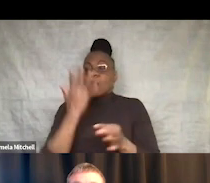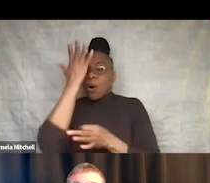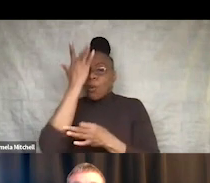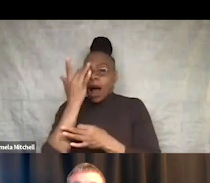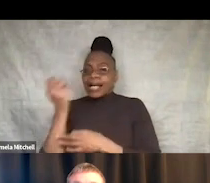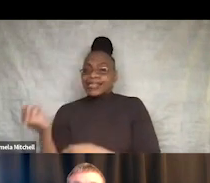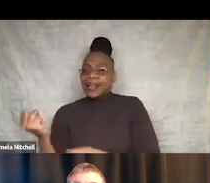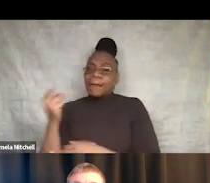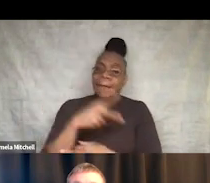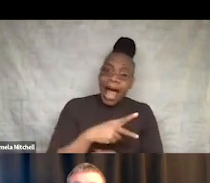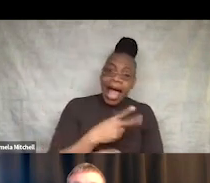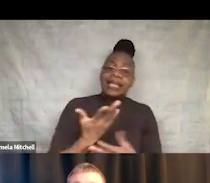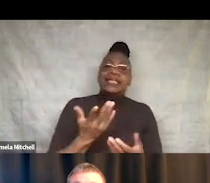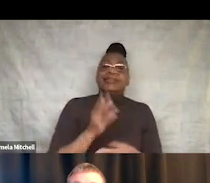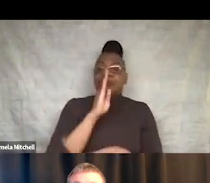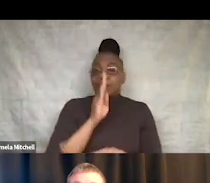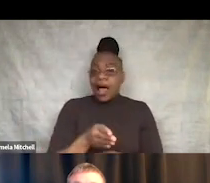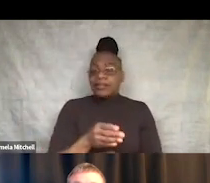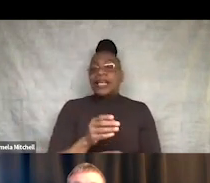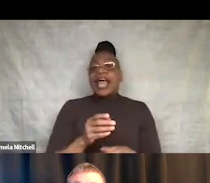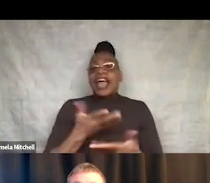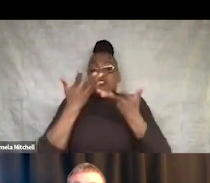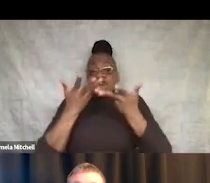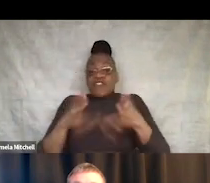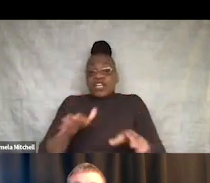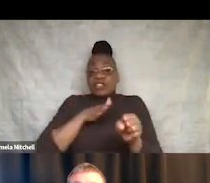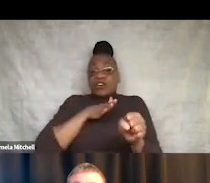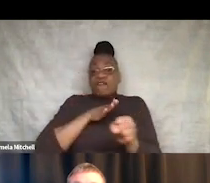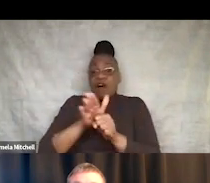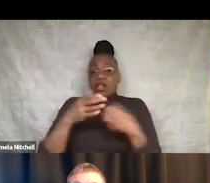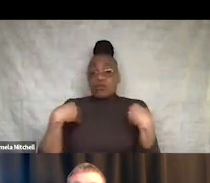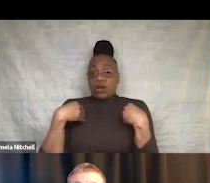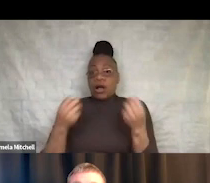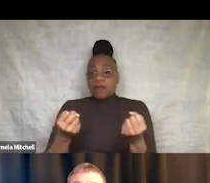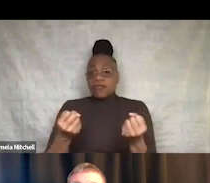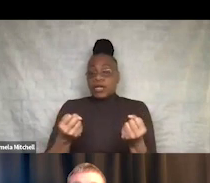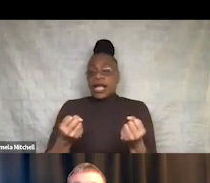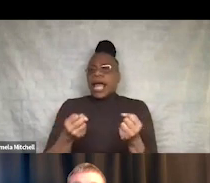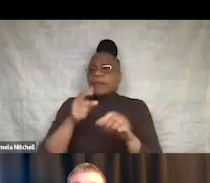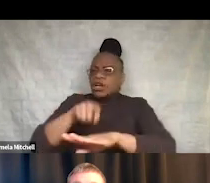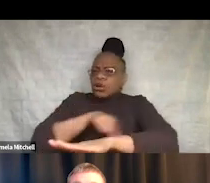and came back into the program, finished with full recovery, and have been in long-term recovery since,